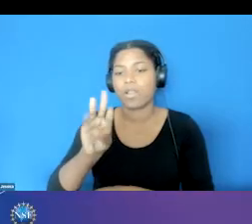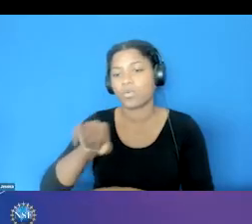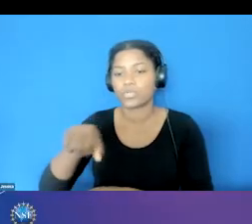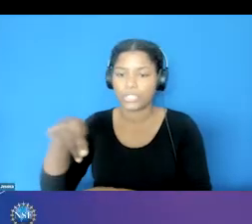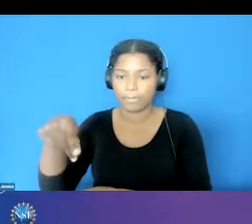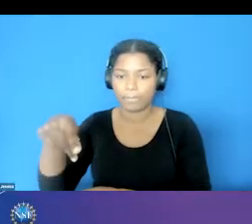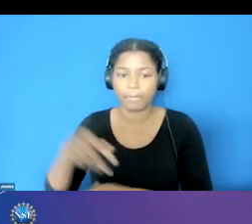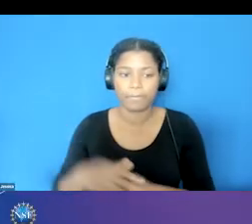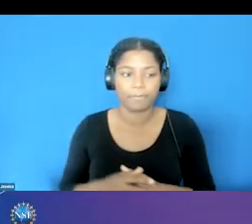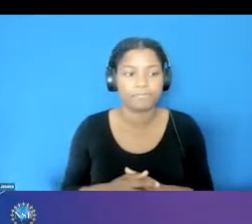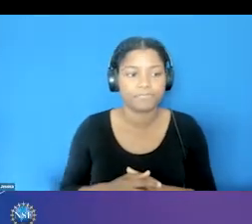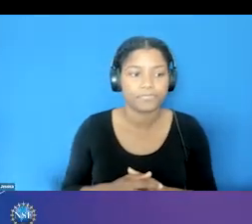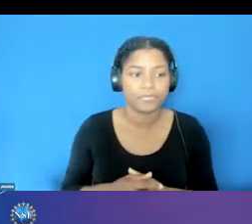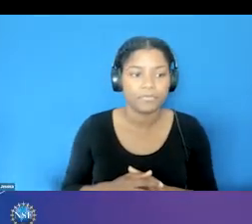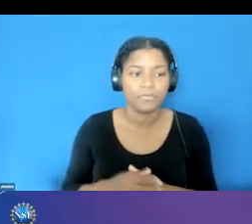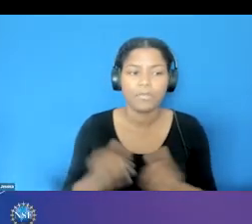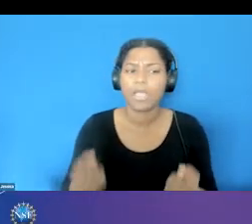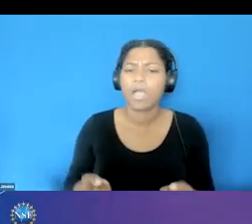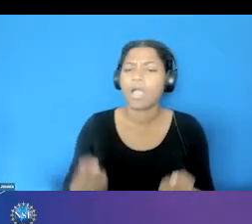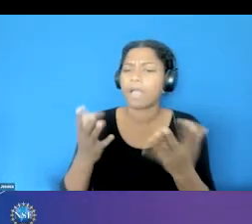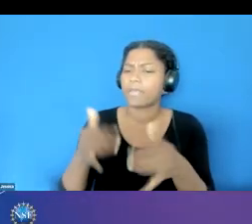How many award actions does DGA process each year?